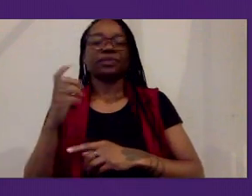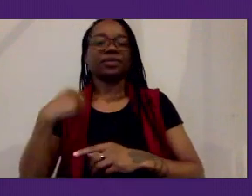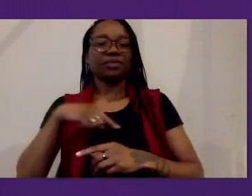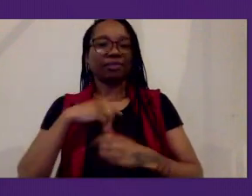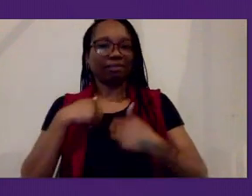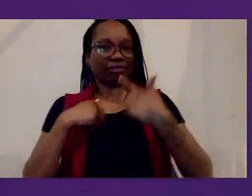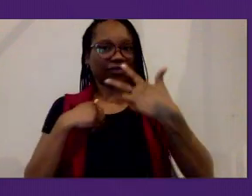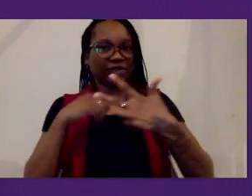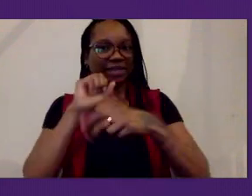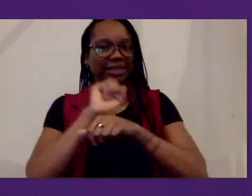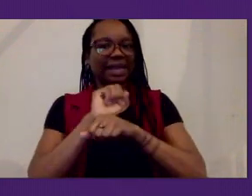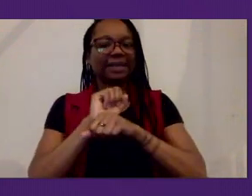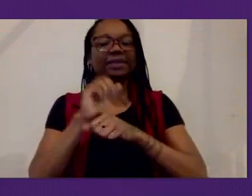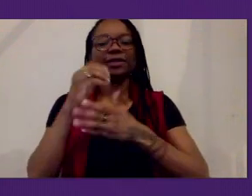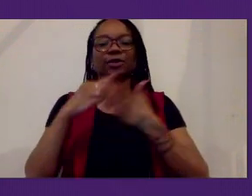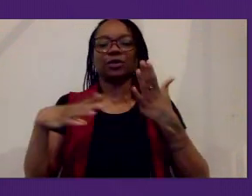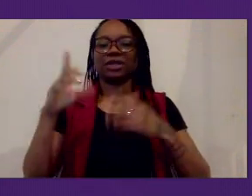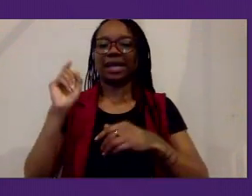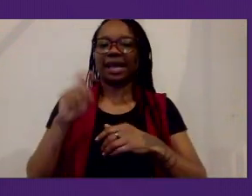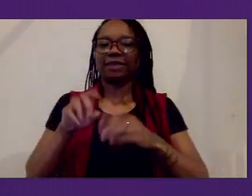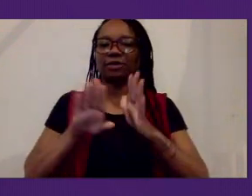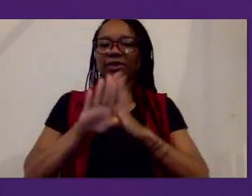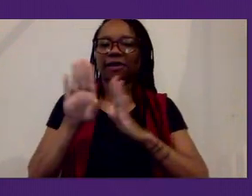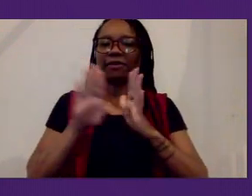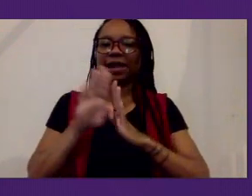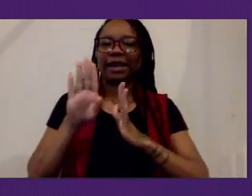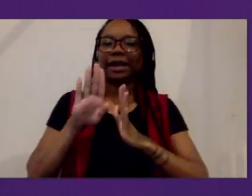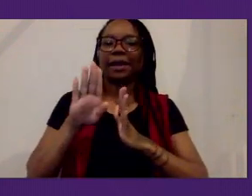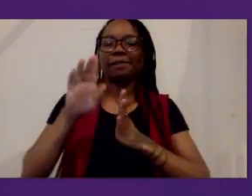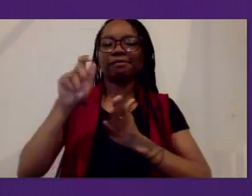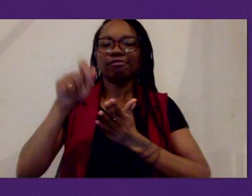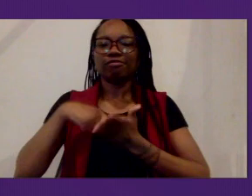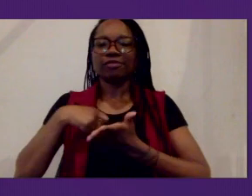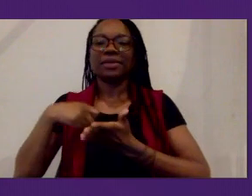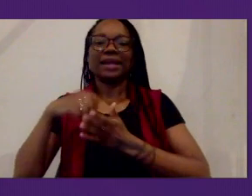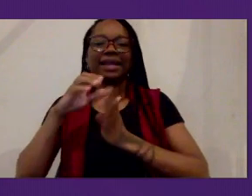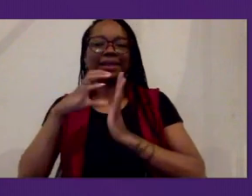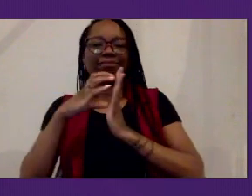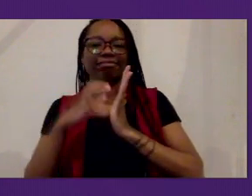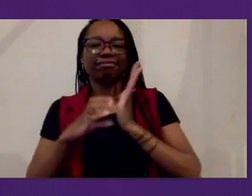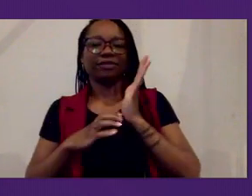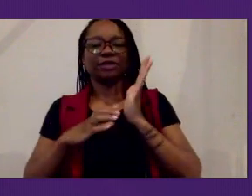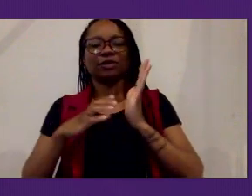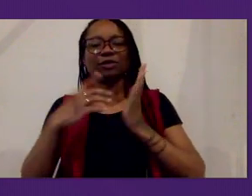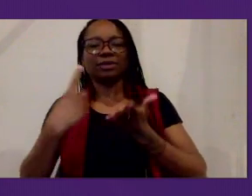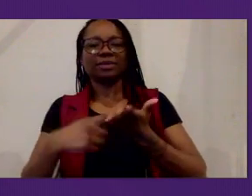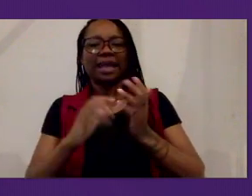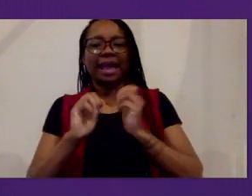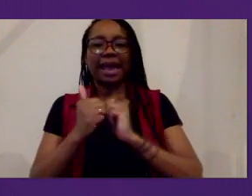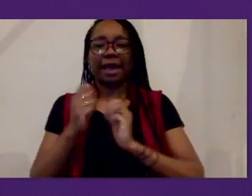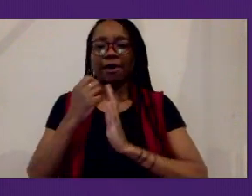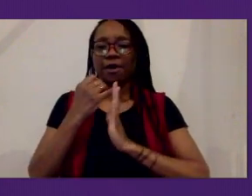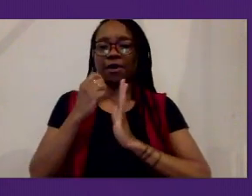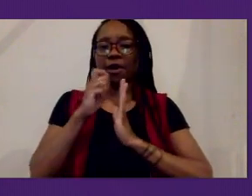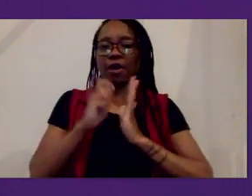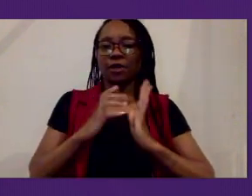essays exploring how authors use tone and mood to convey messages about migrating and moving.